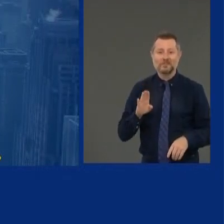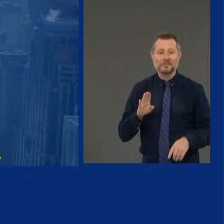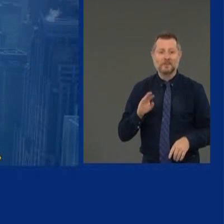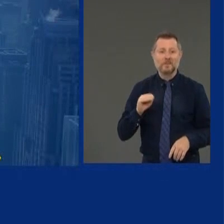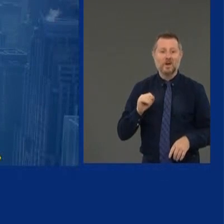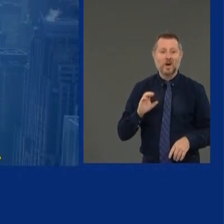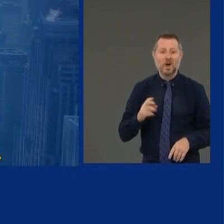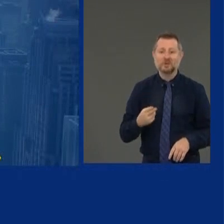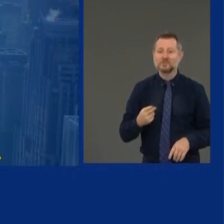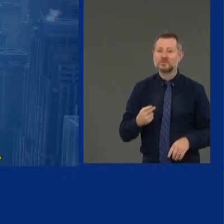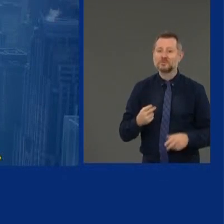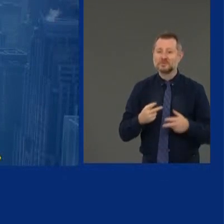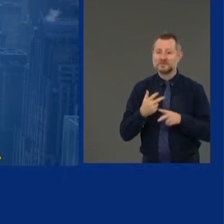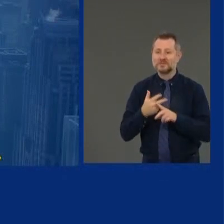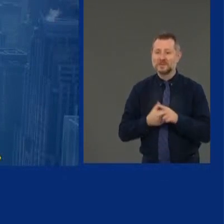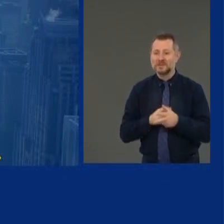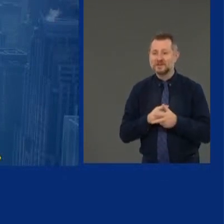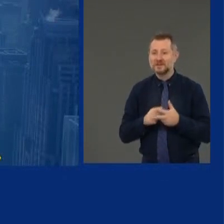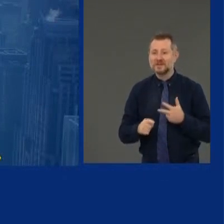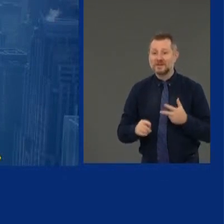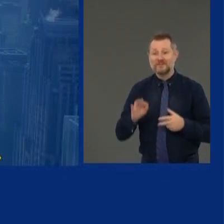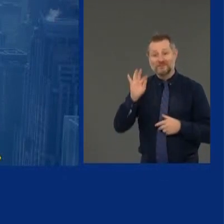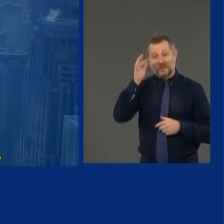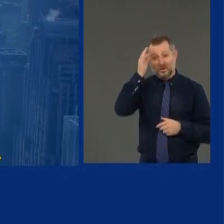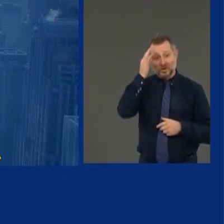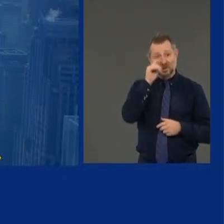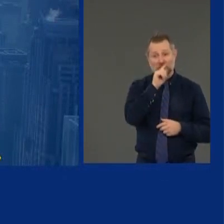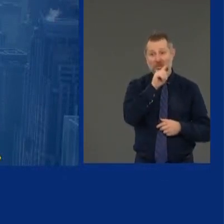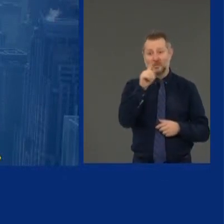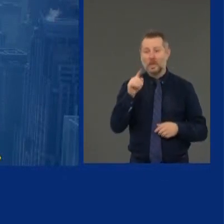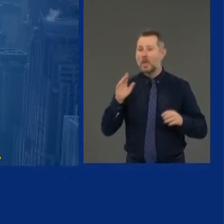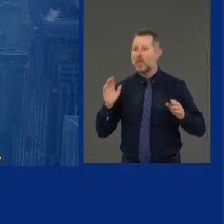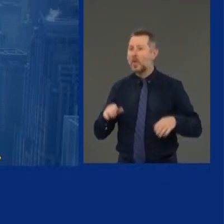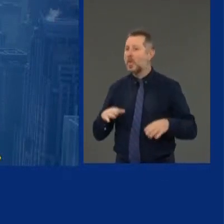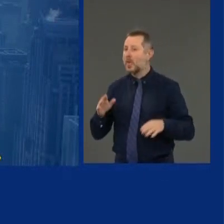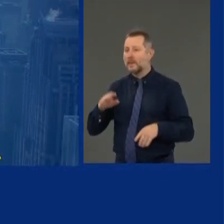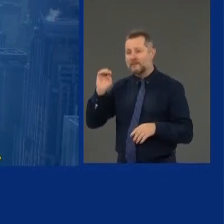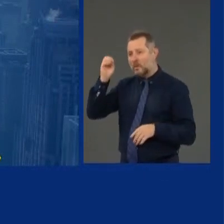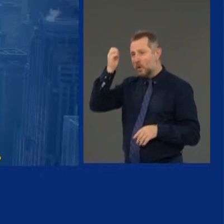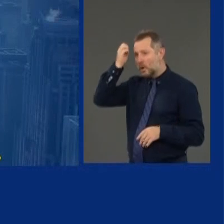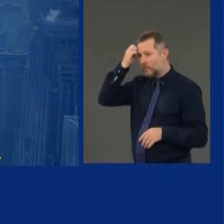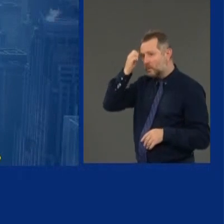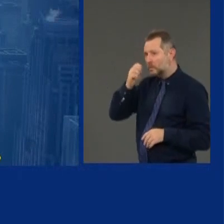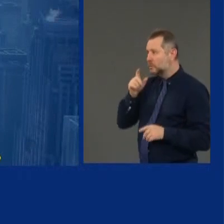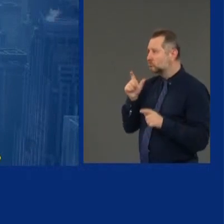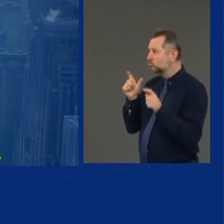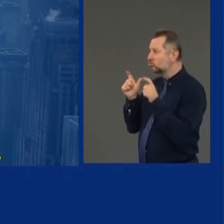FROM EUROPE.